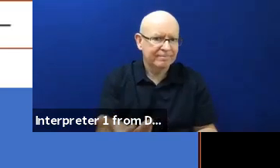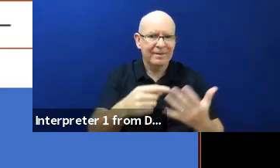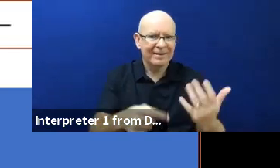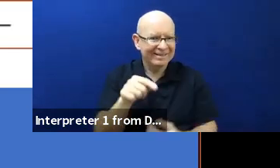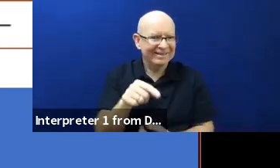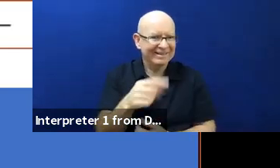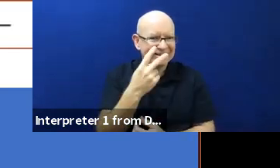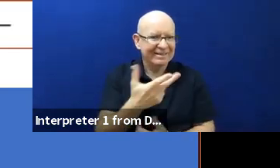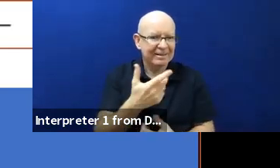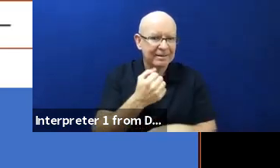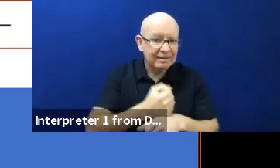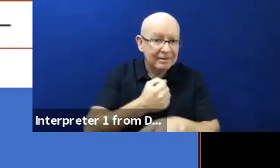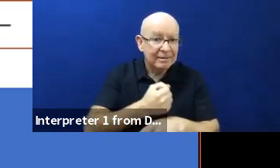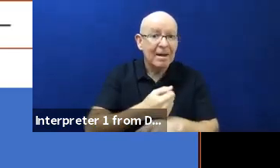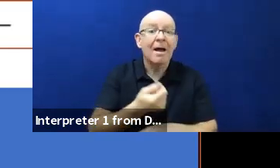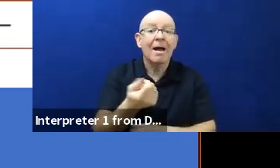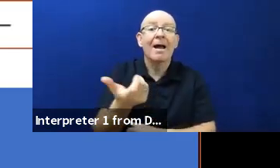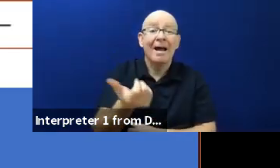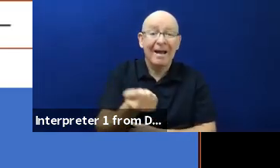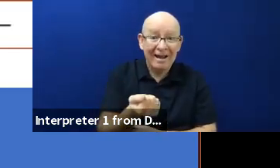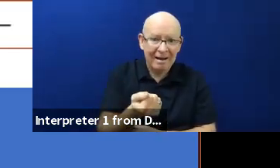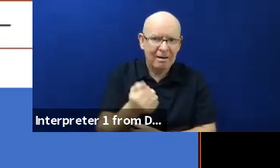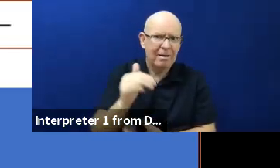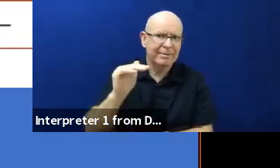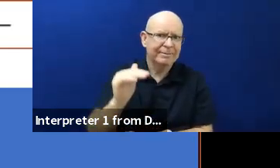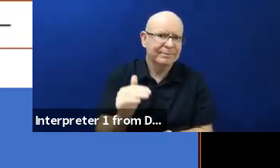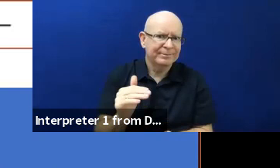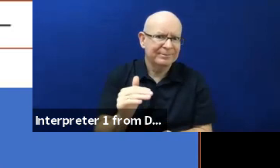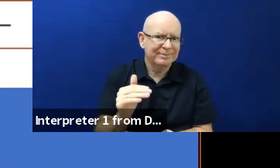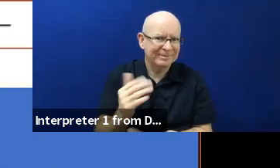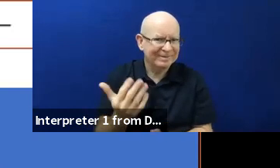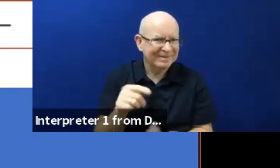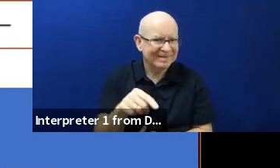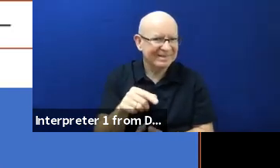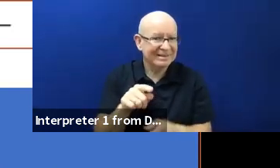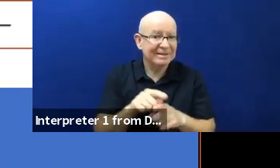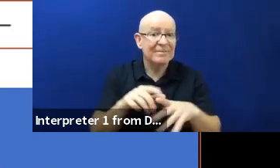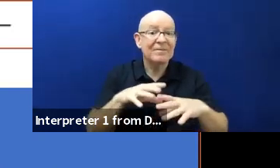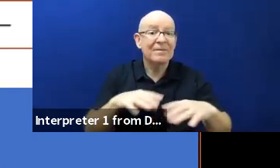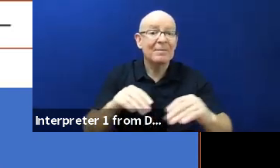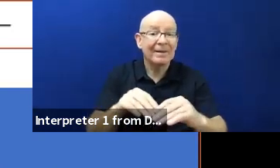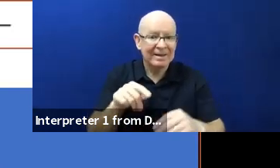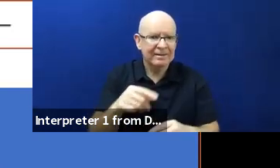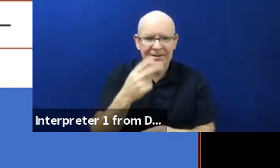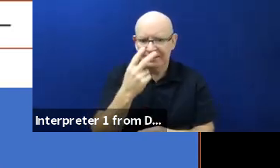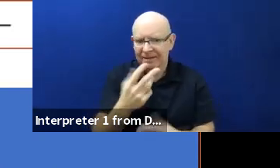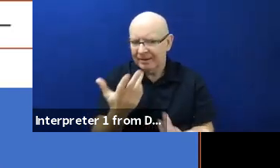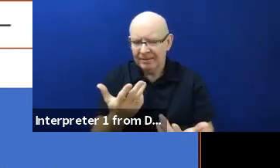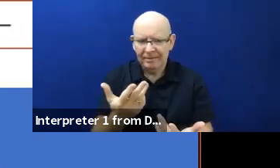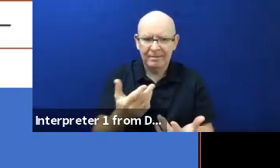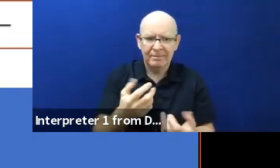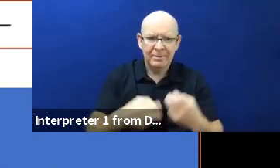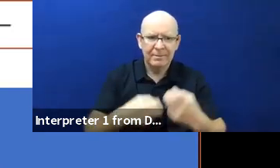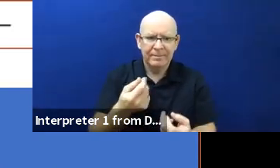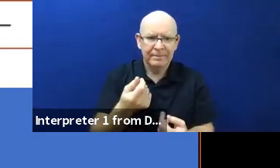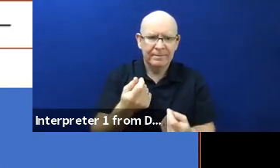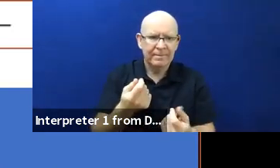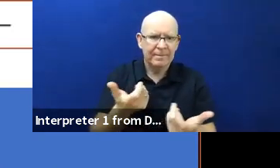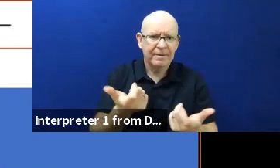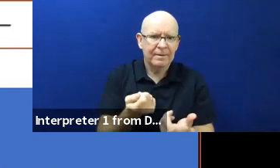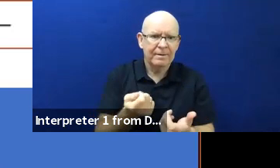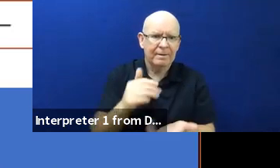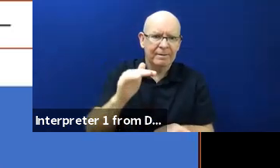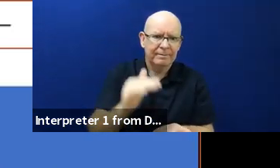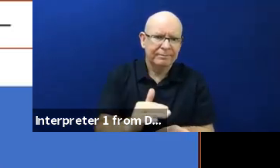in productive activities because a chunk of this income is dedicated to disability-related costs.